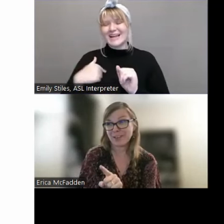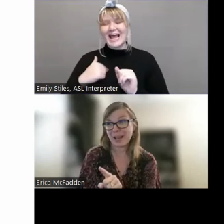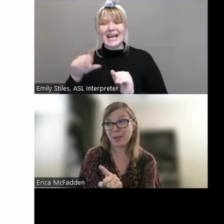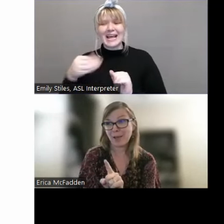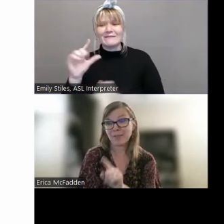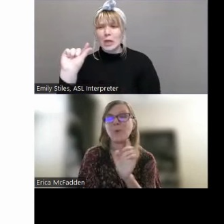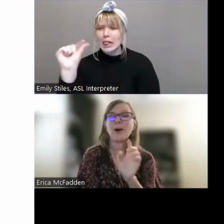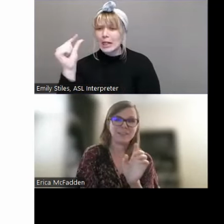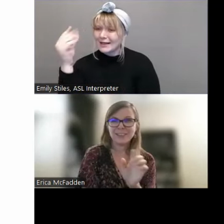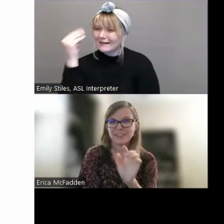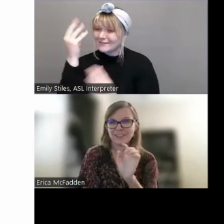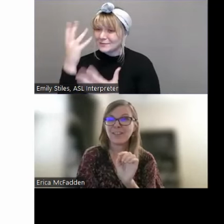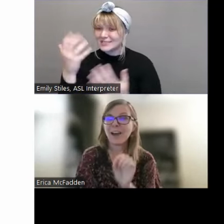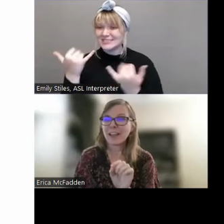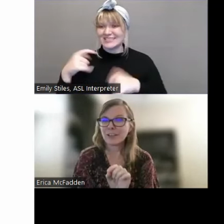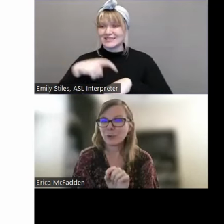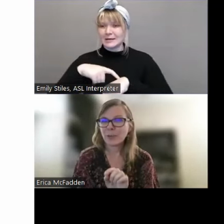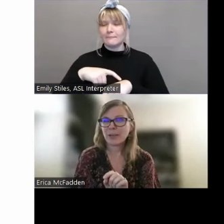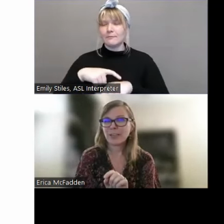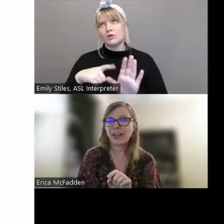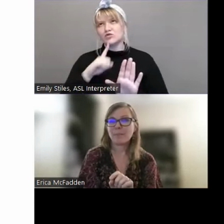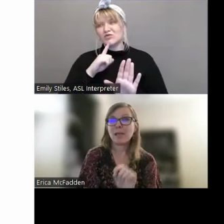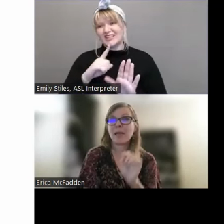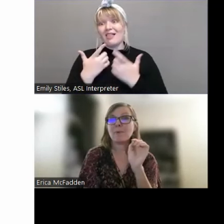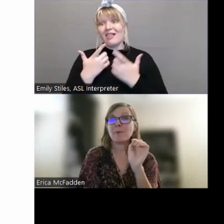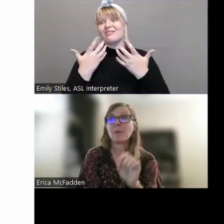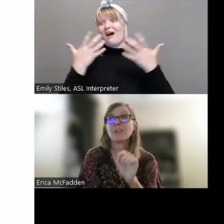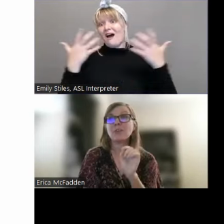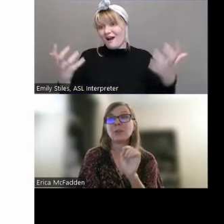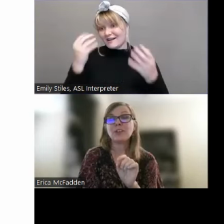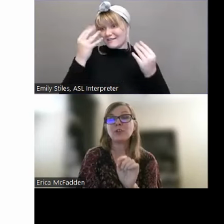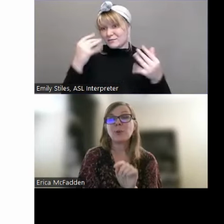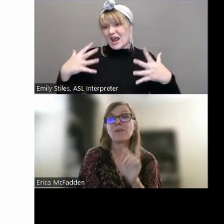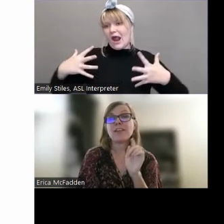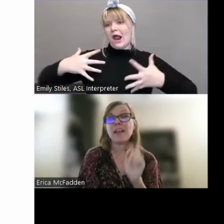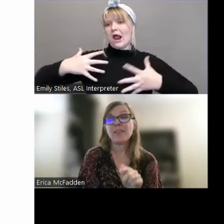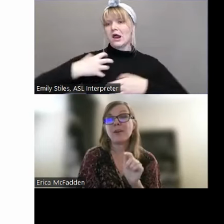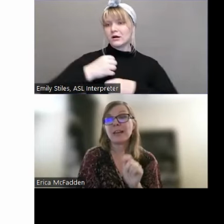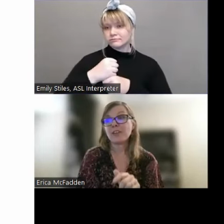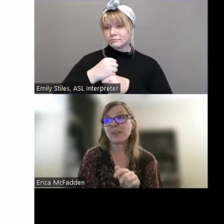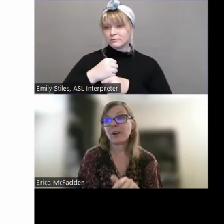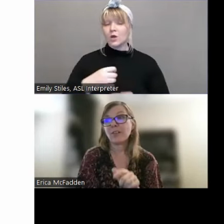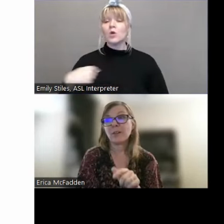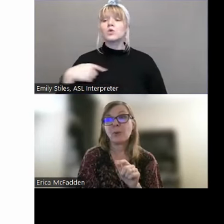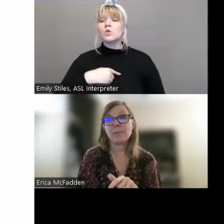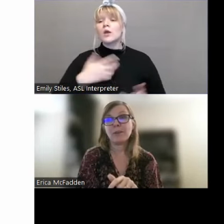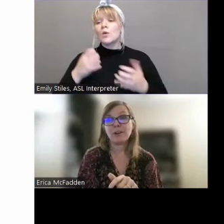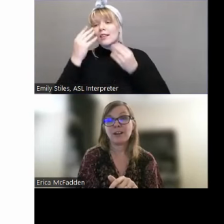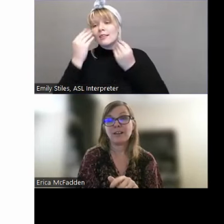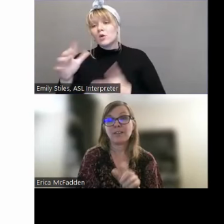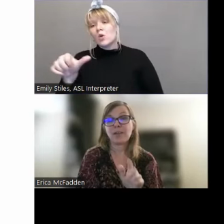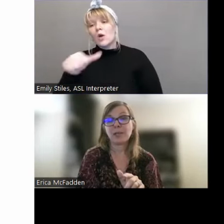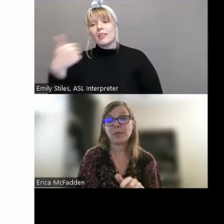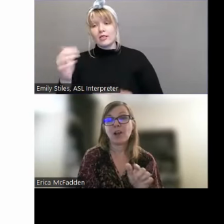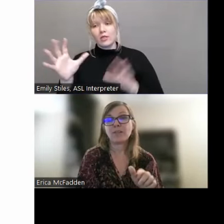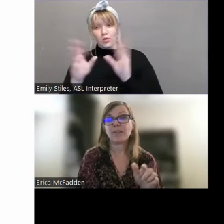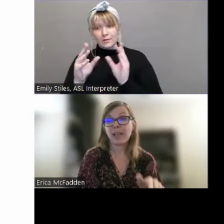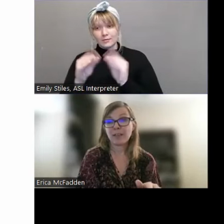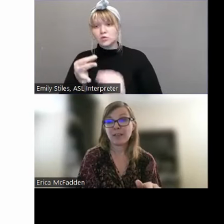lot in a short amount of time, but we wanted to alert you to another HSRC webinar that is coming up on August 7th.